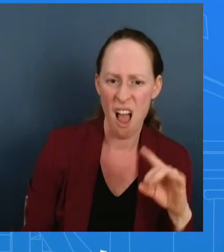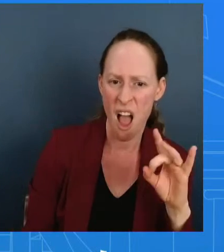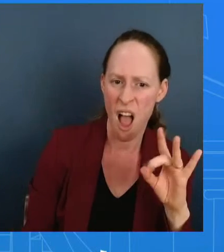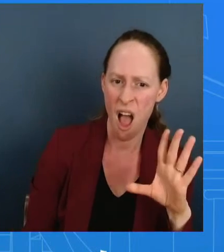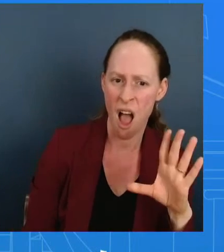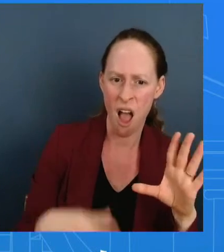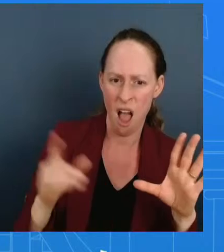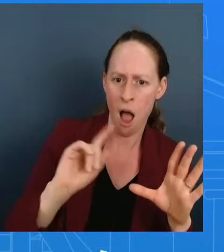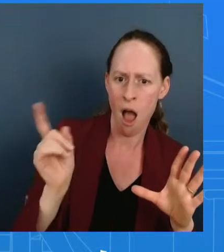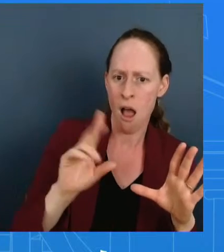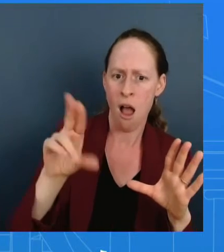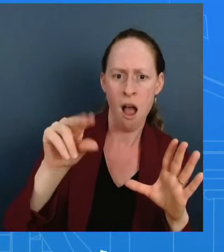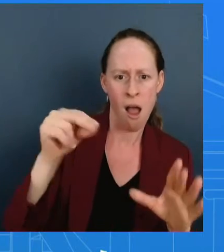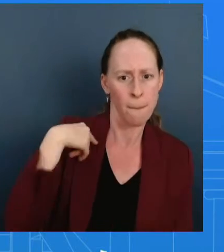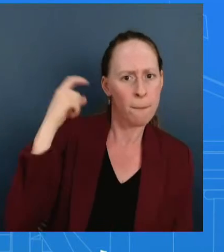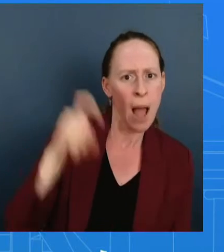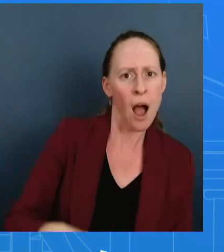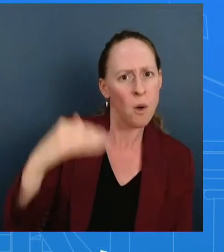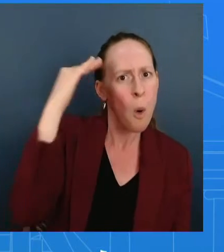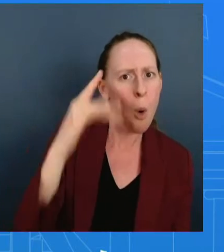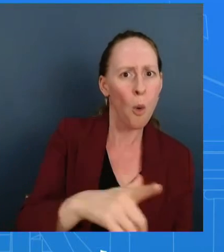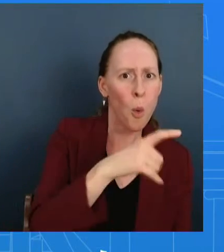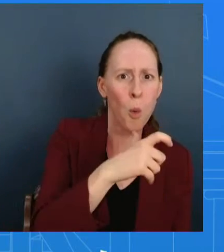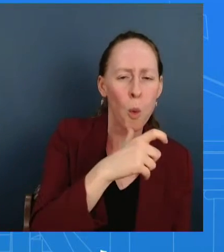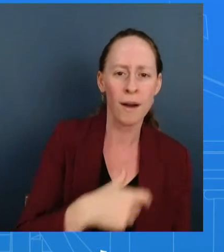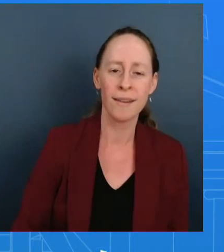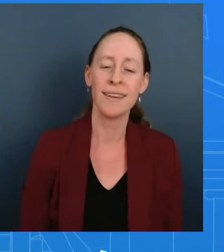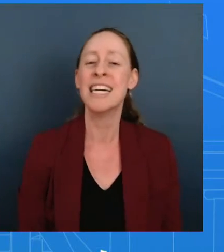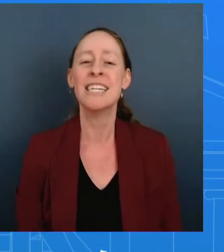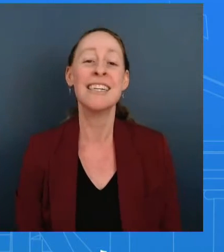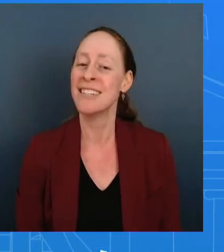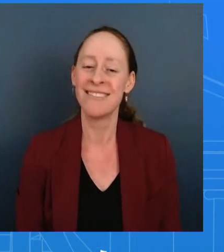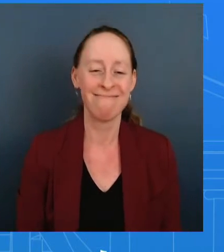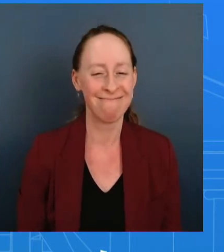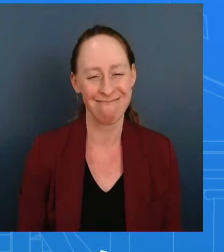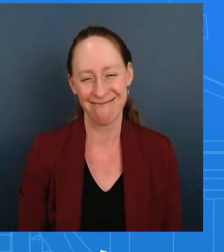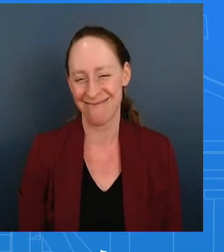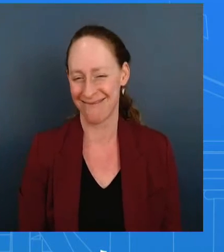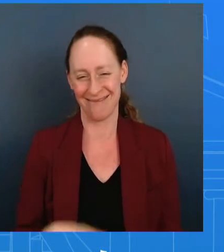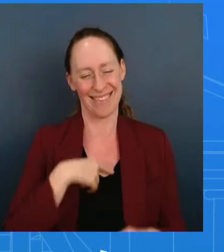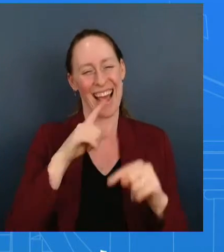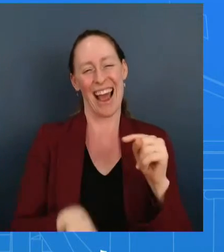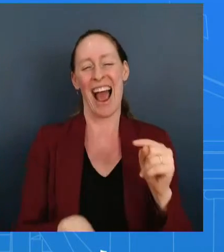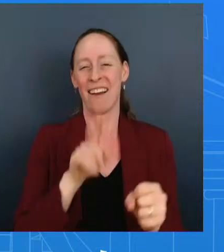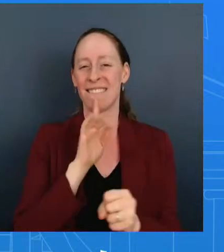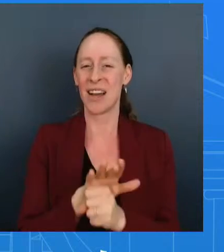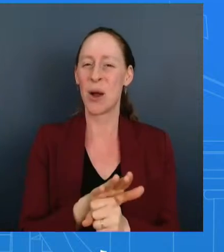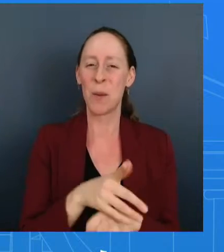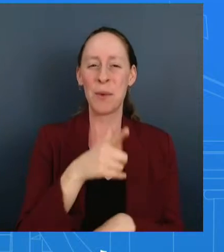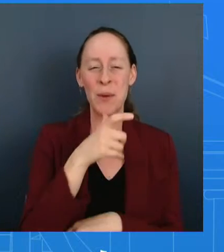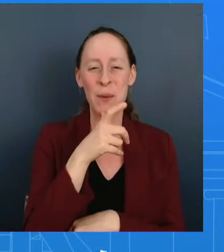I cannot from here confirm any of that because we have to keep their privacy. I think they would appreciate that too. We have to give them --